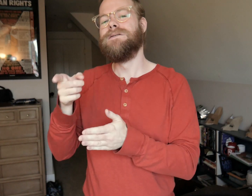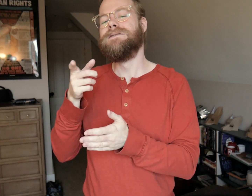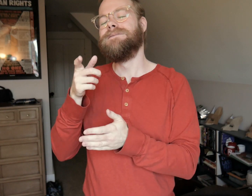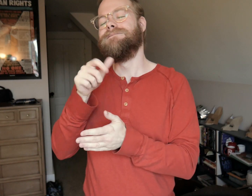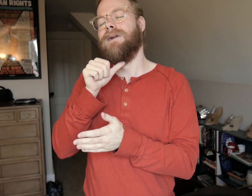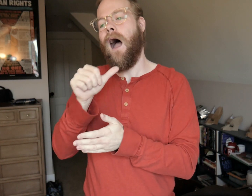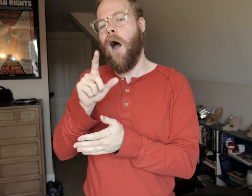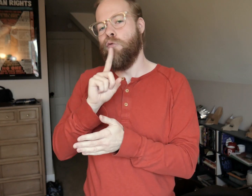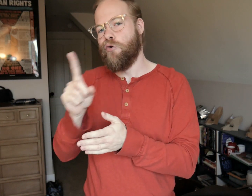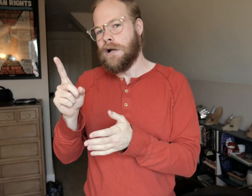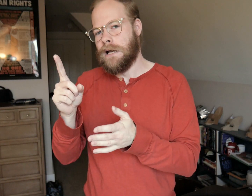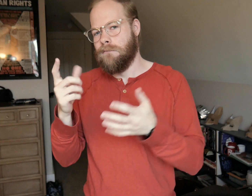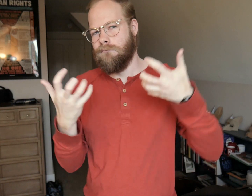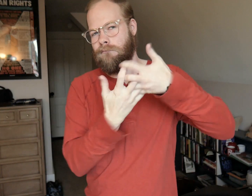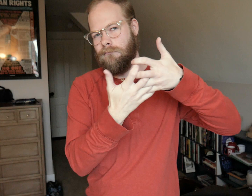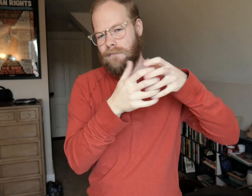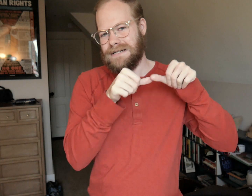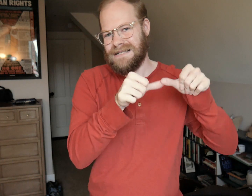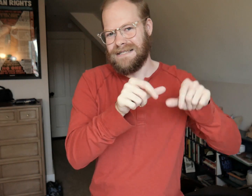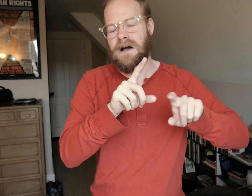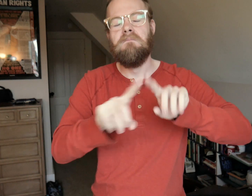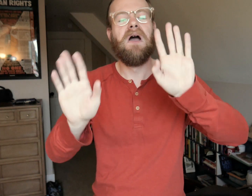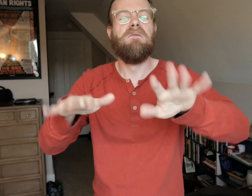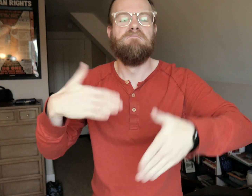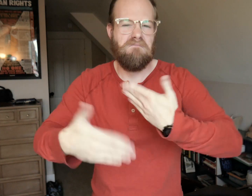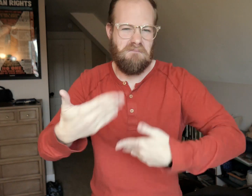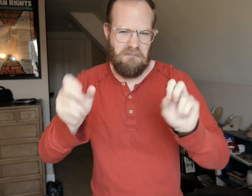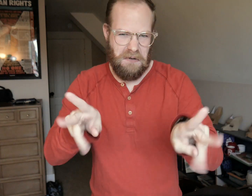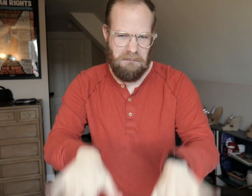that one doesn’t really fall under the theme, but we’re just going with it okay?